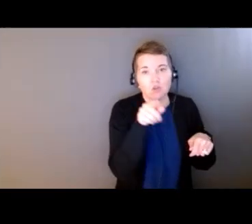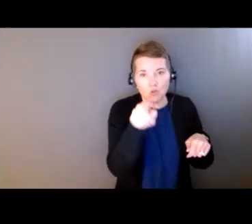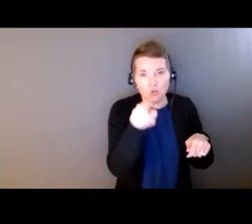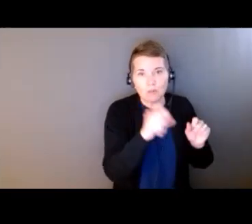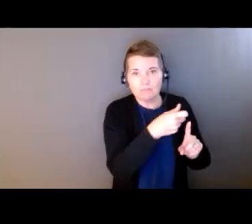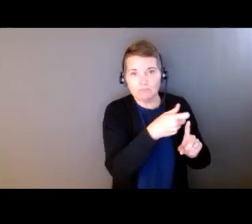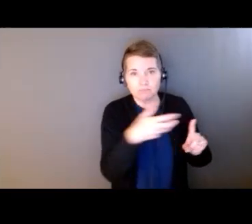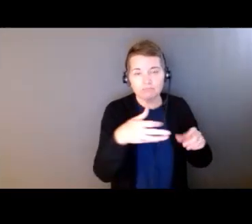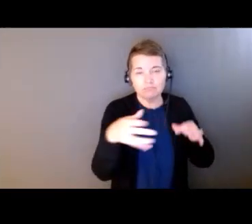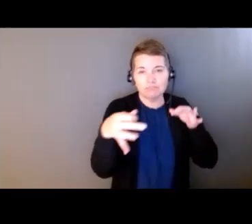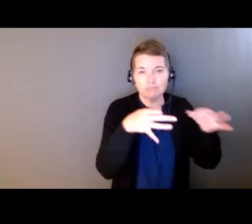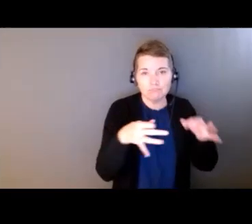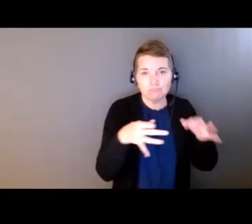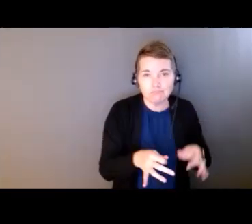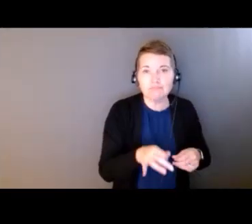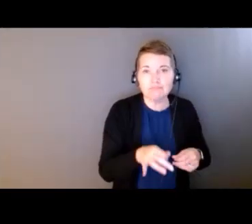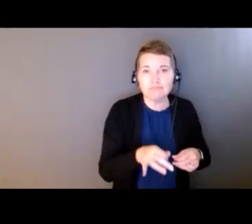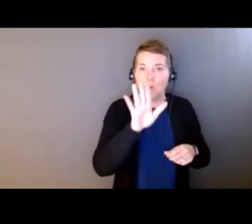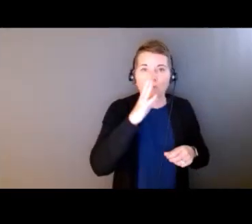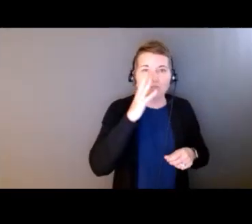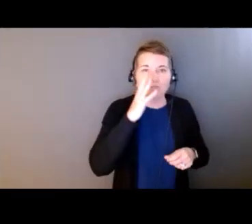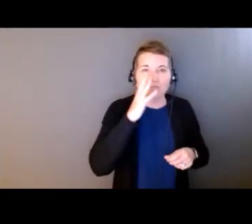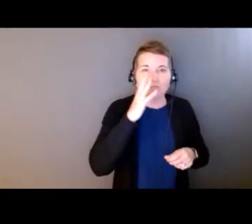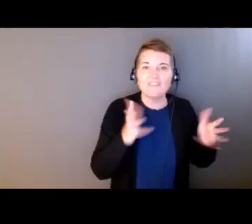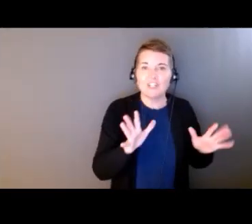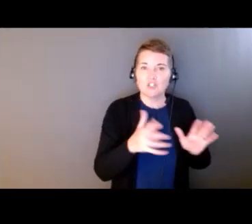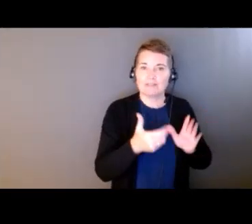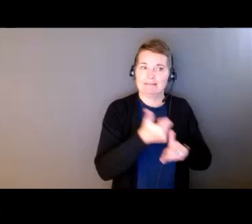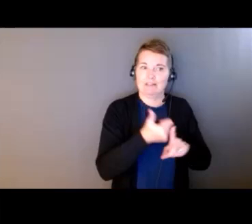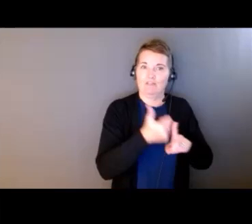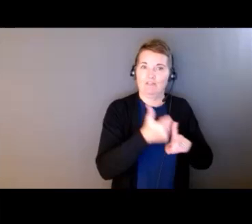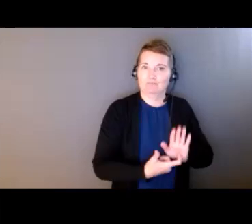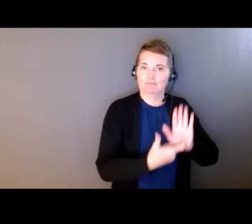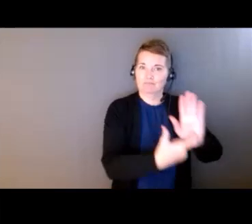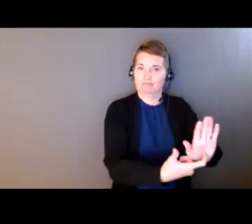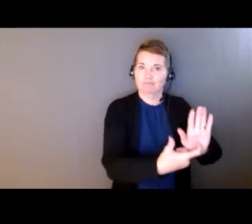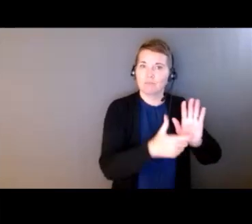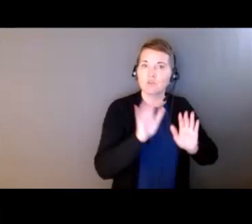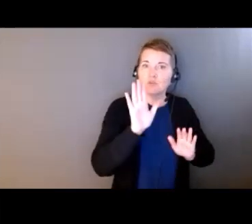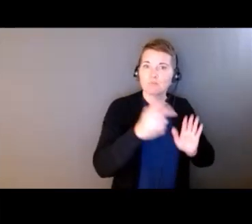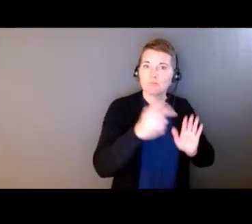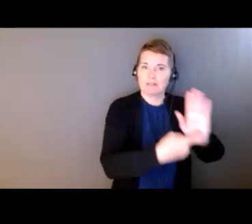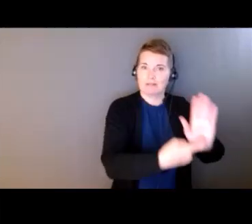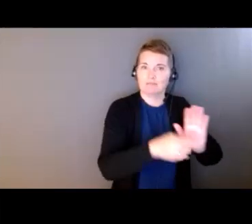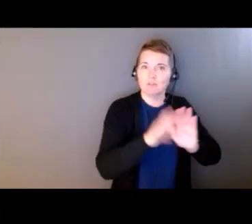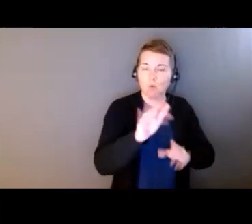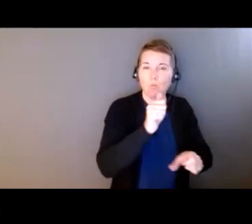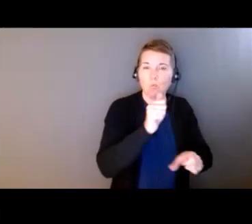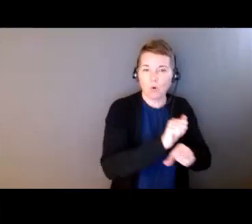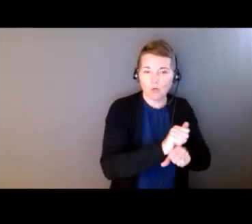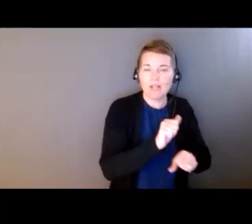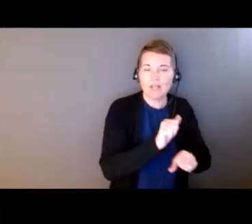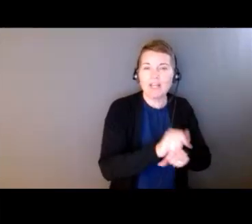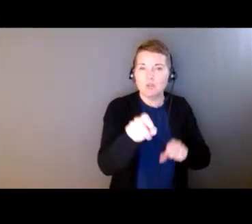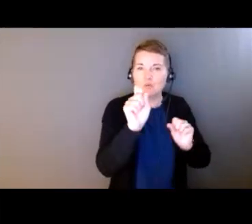in self-presenting their work and sharing any details on the venues or locations where they would be presenting that work.